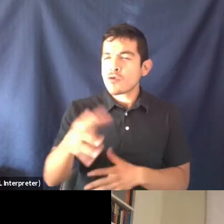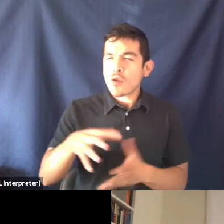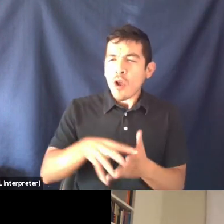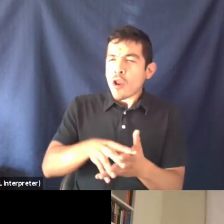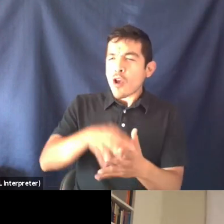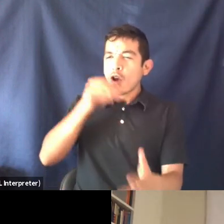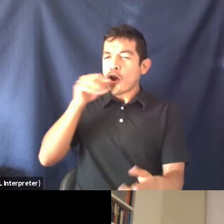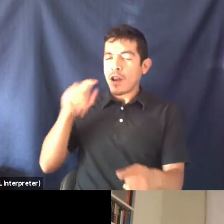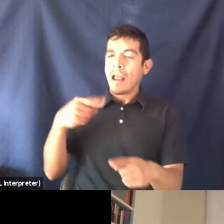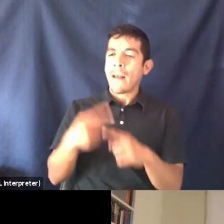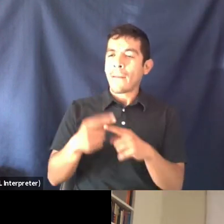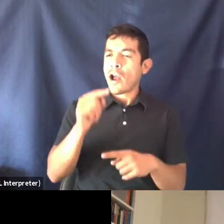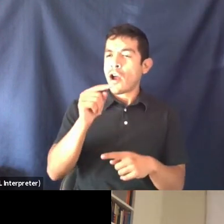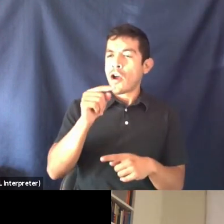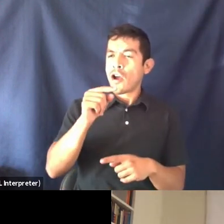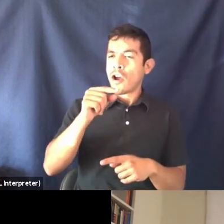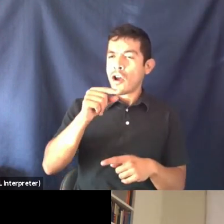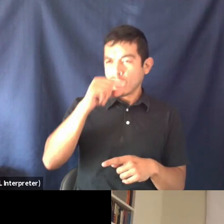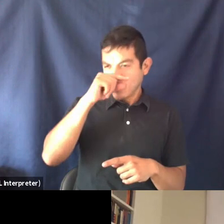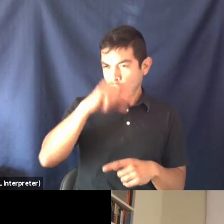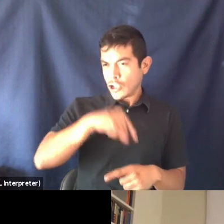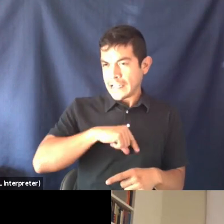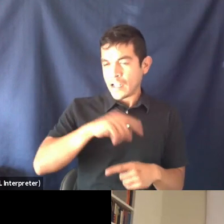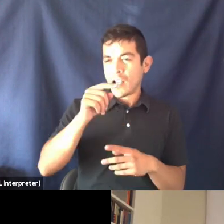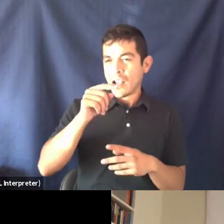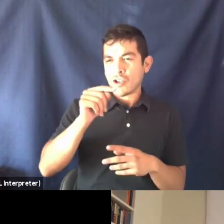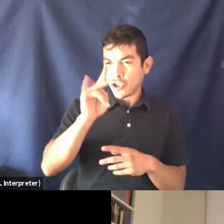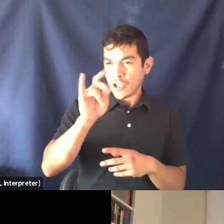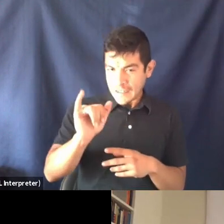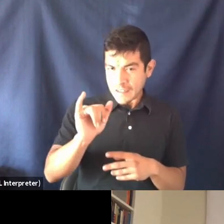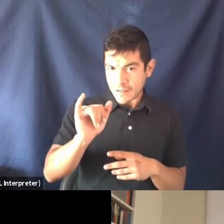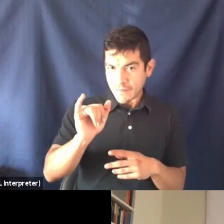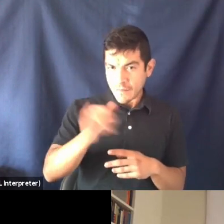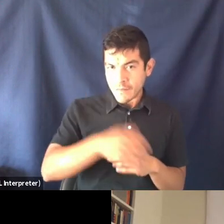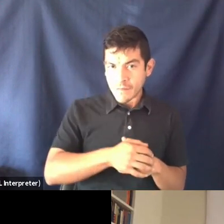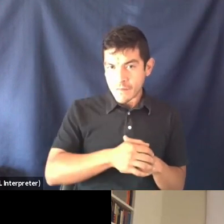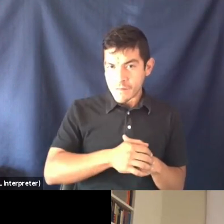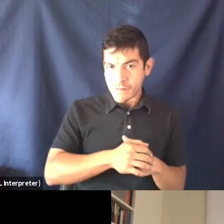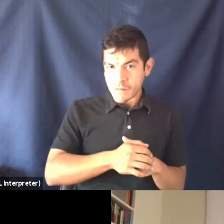of some upheaval. Yeah, I think I won't comment